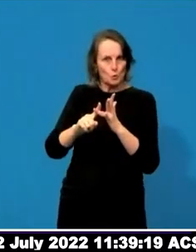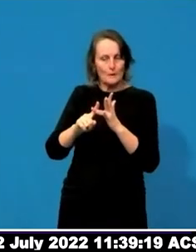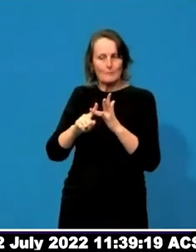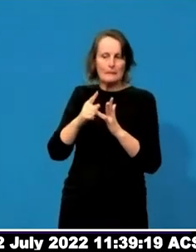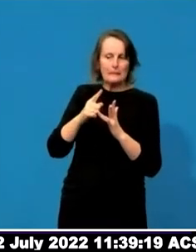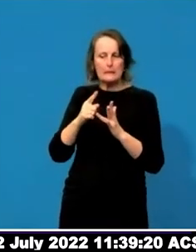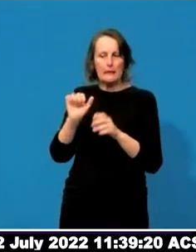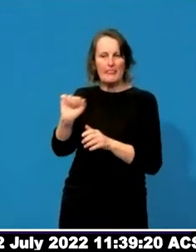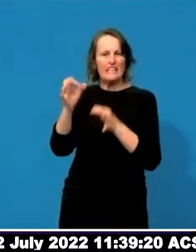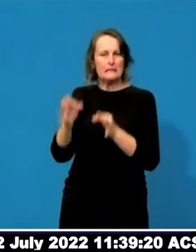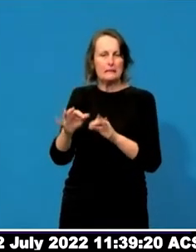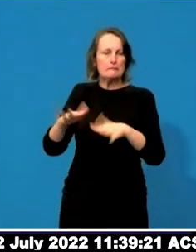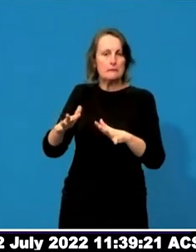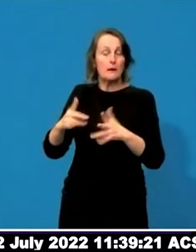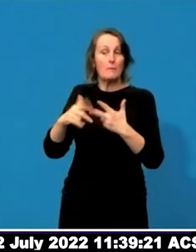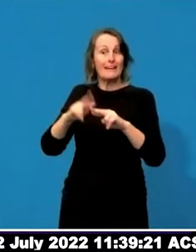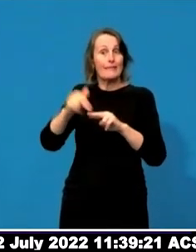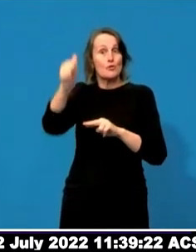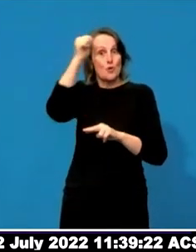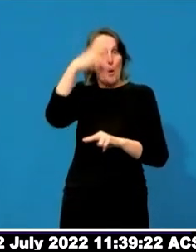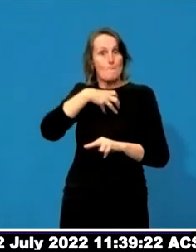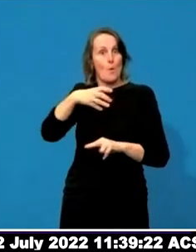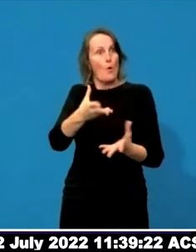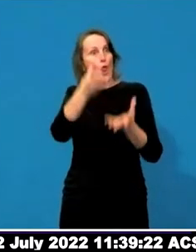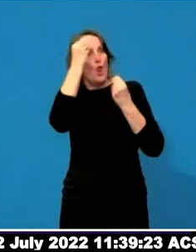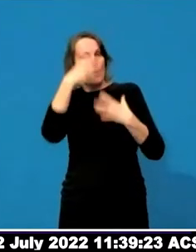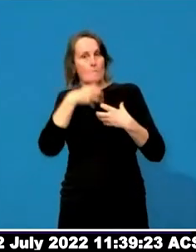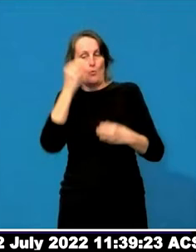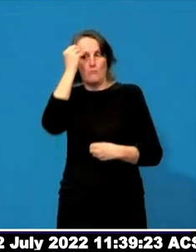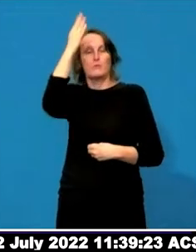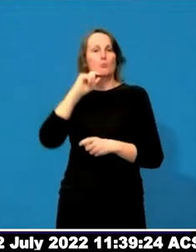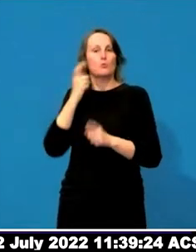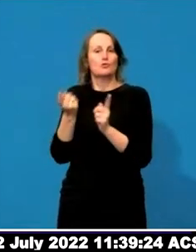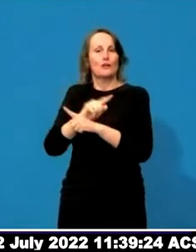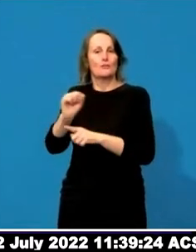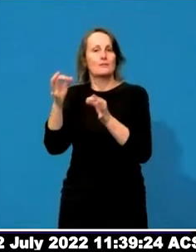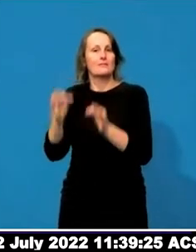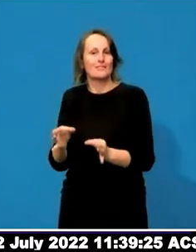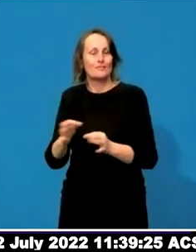And the - the Aboriginal Controlled Organisations